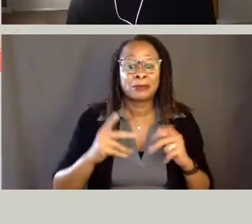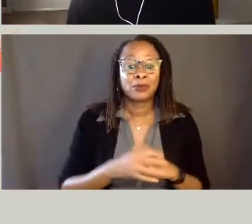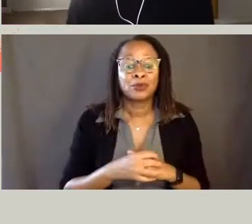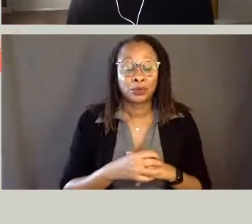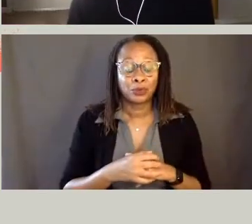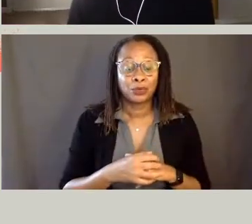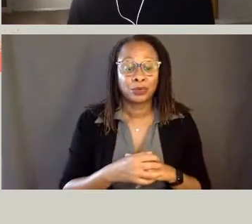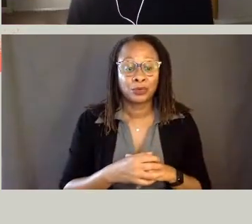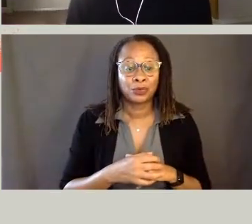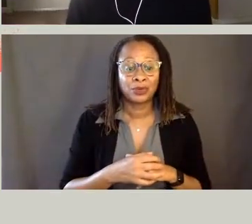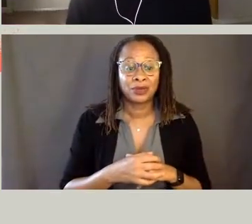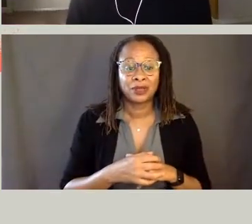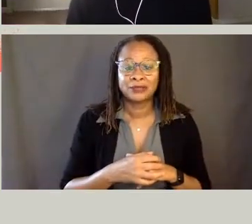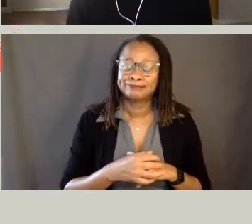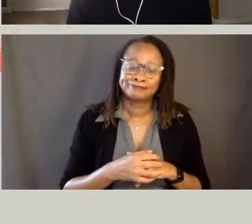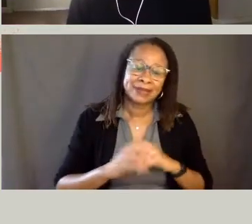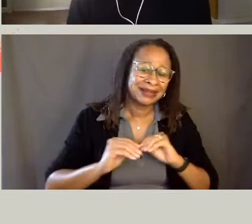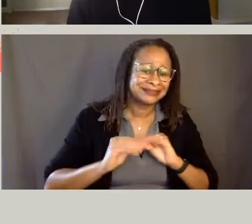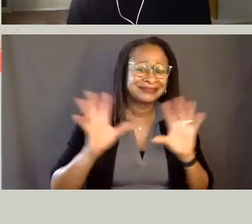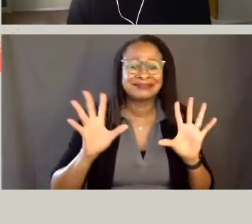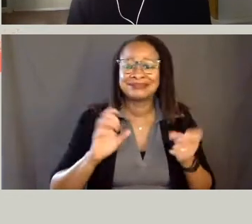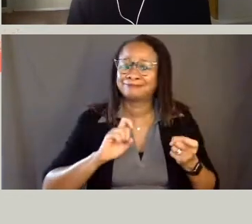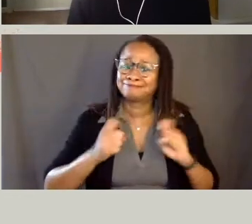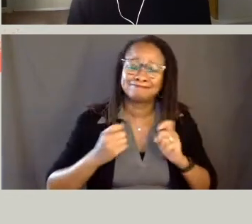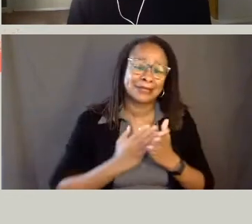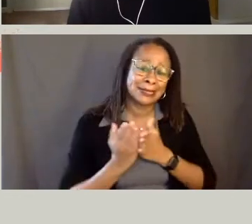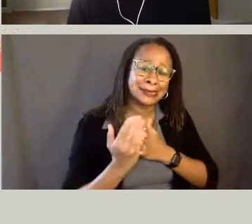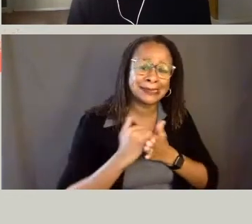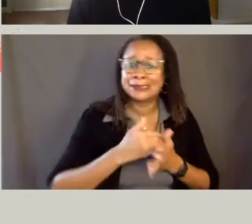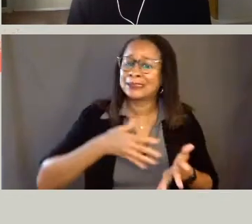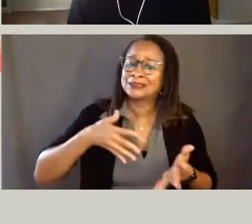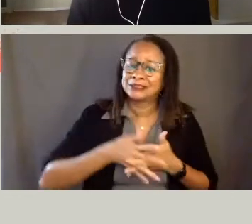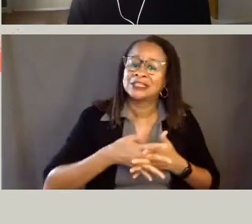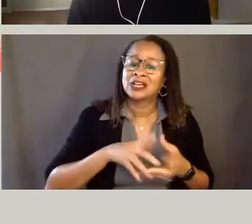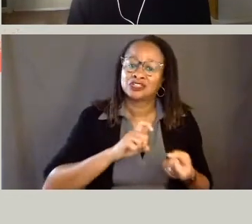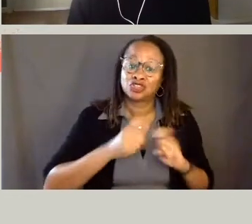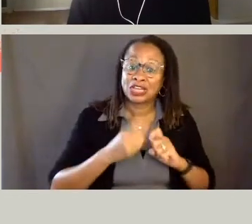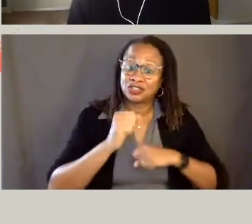indelibly changed the form of documentary itself